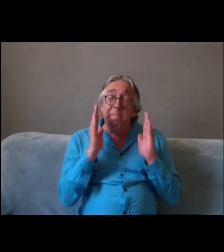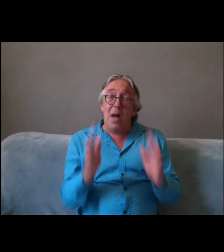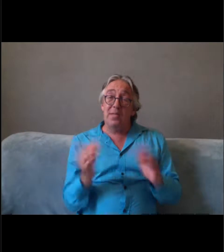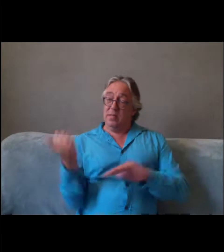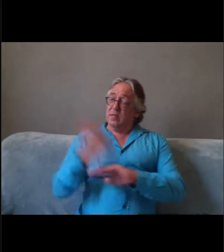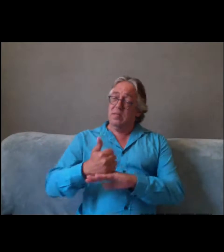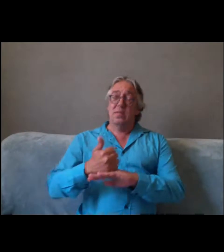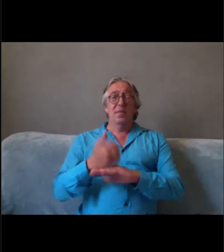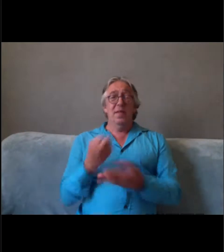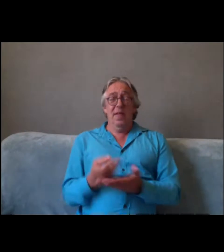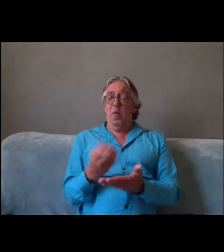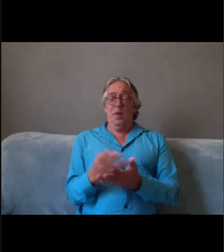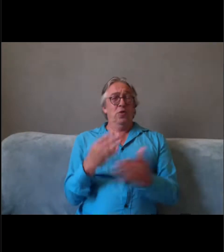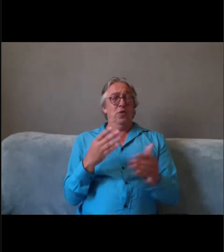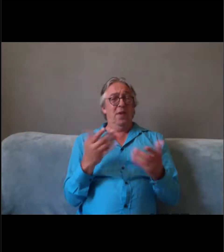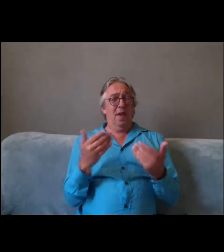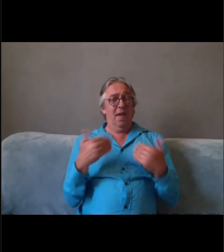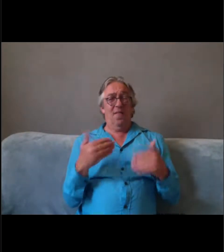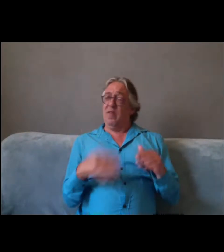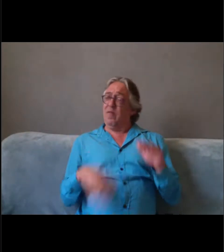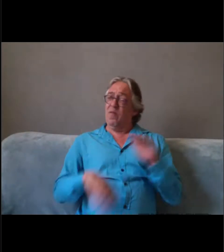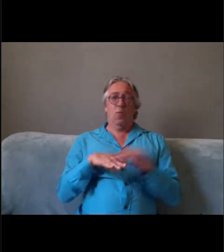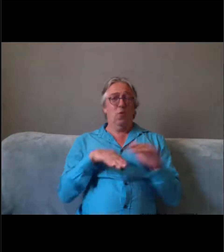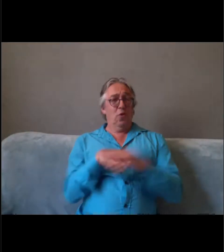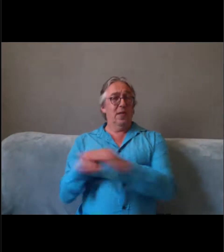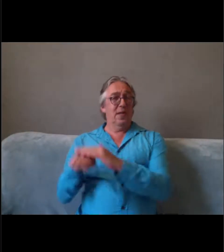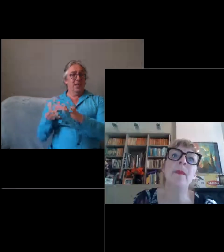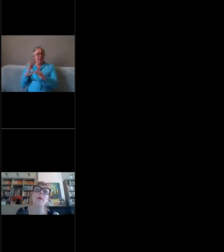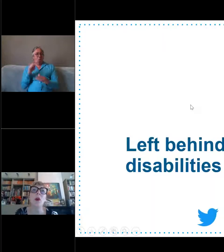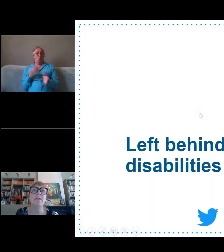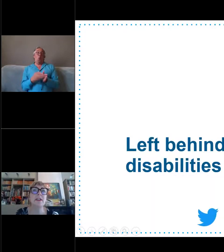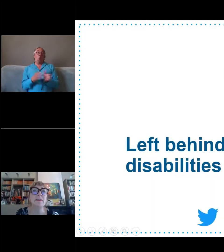If you have ideas, we can discuss them later in the debate